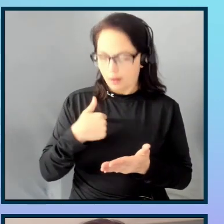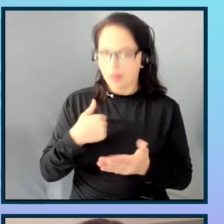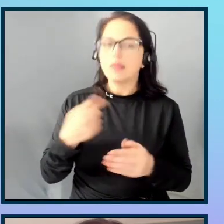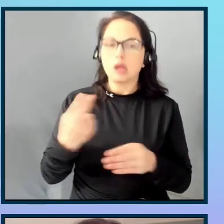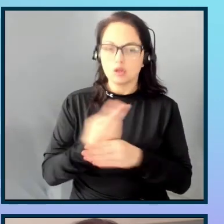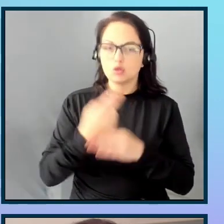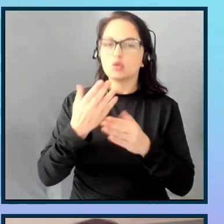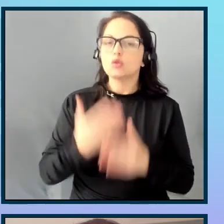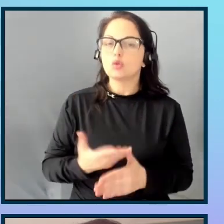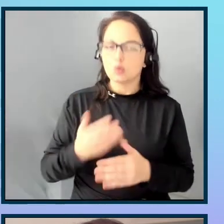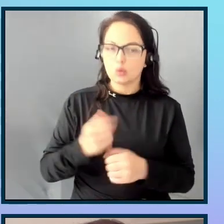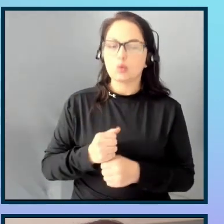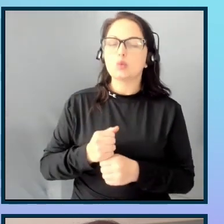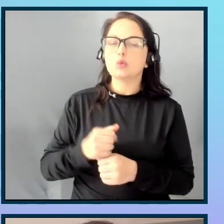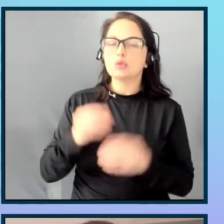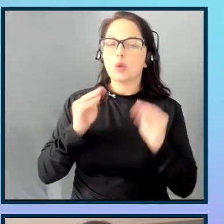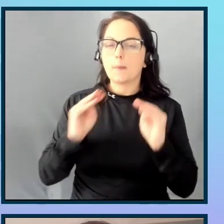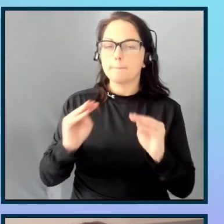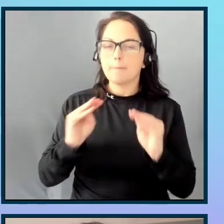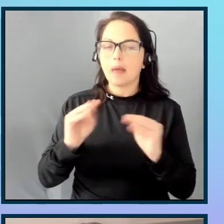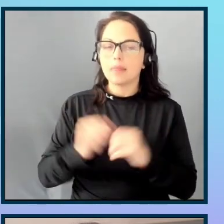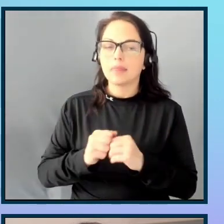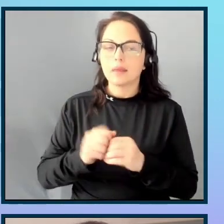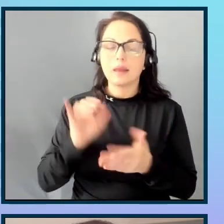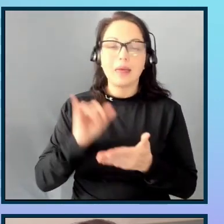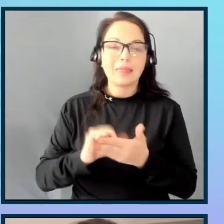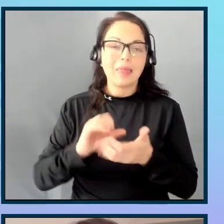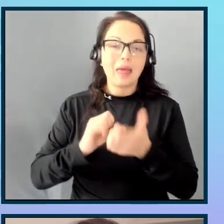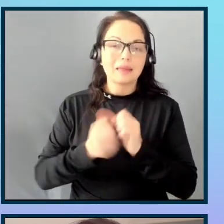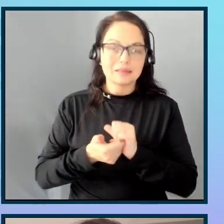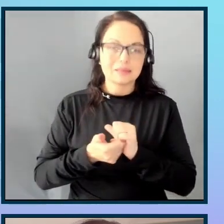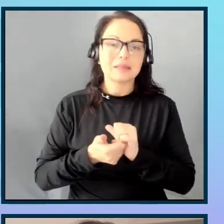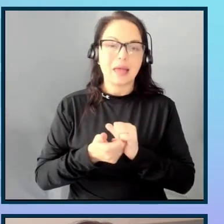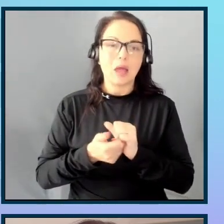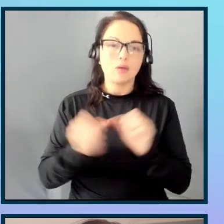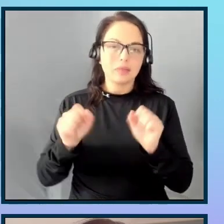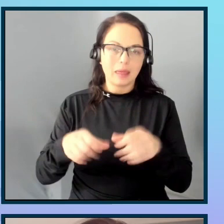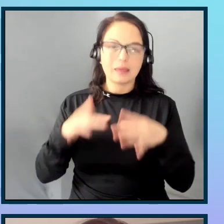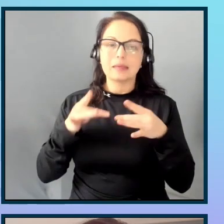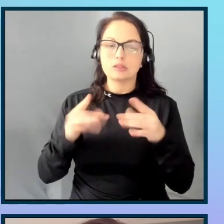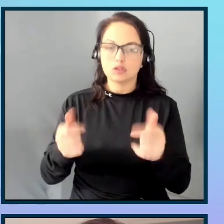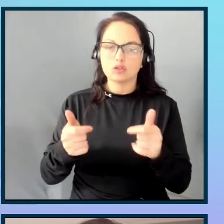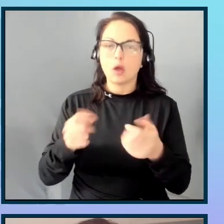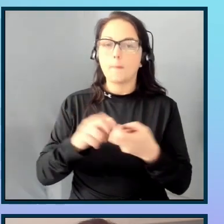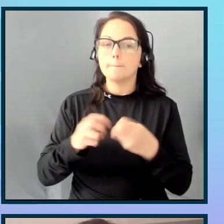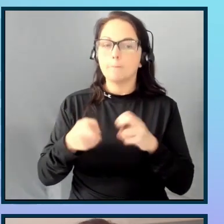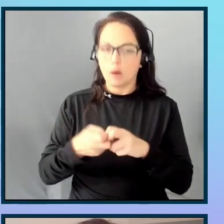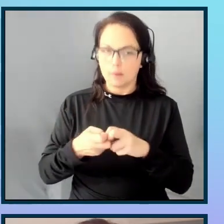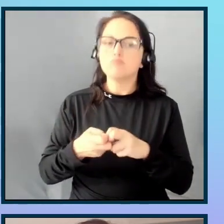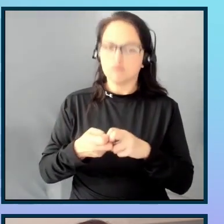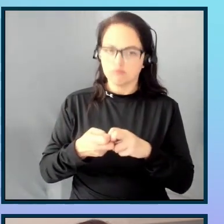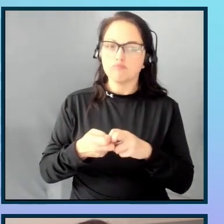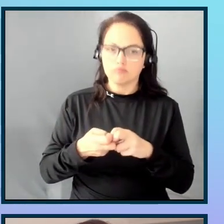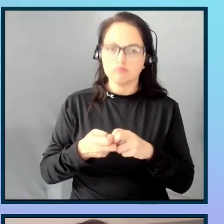It's a way that user agents can solve problems that currently content offers may need to solve.